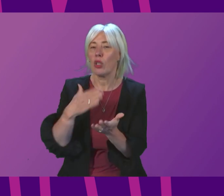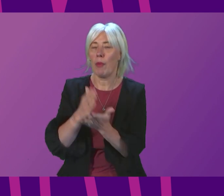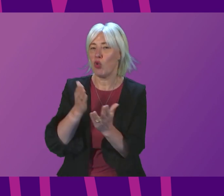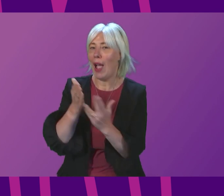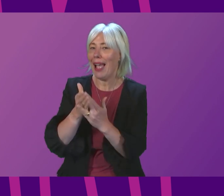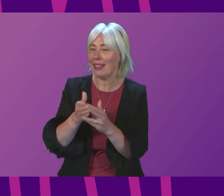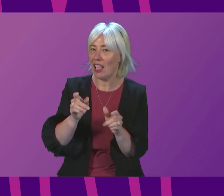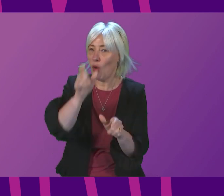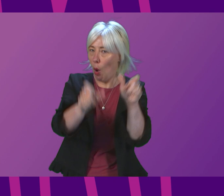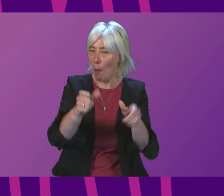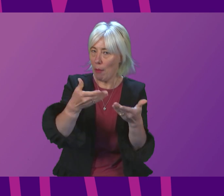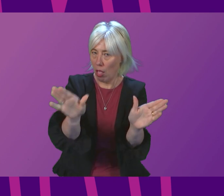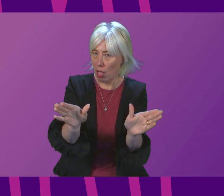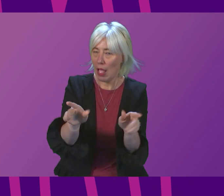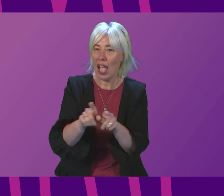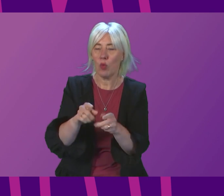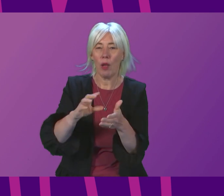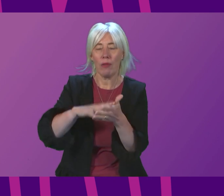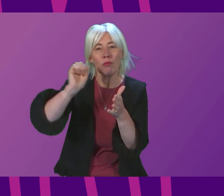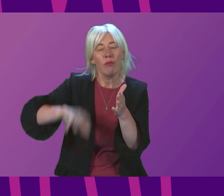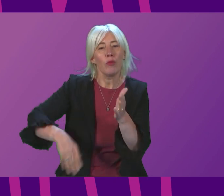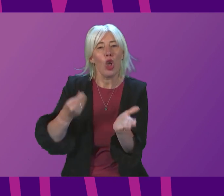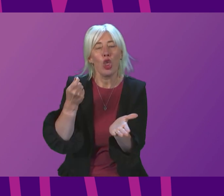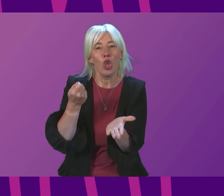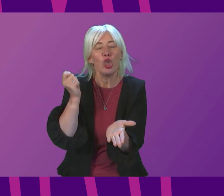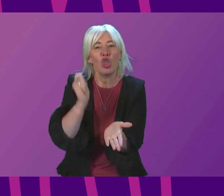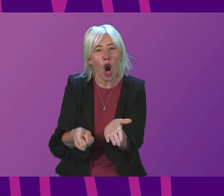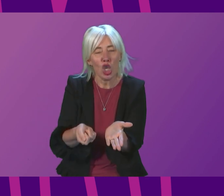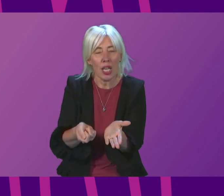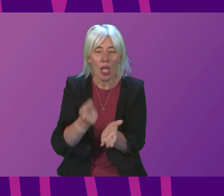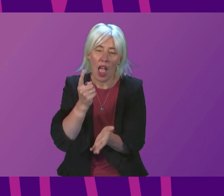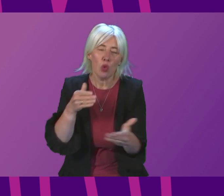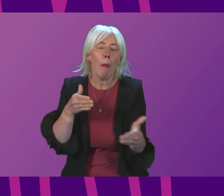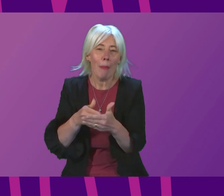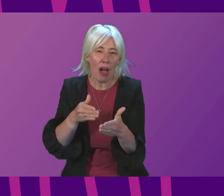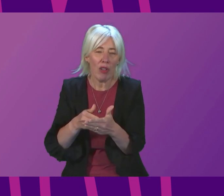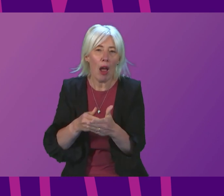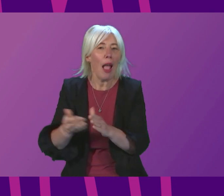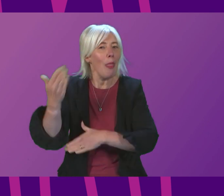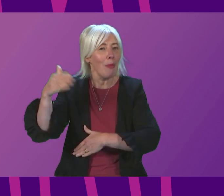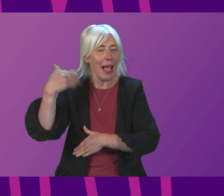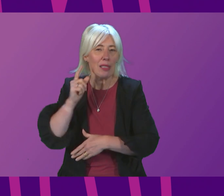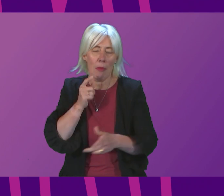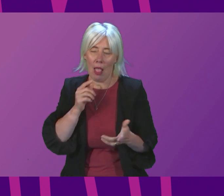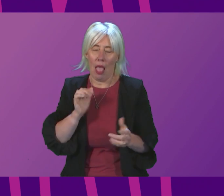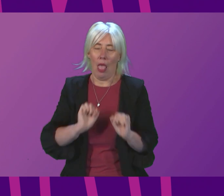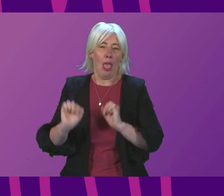As I said, removing dental charges will also take away one of the barriers that, traditionally, some people have experienced.